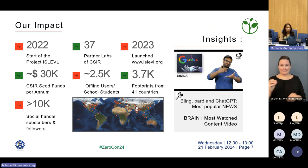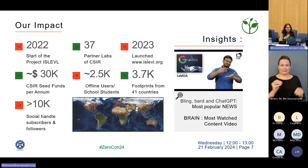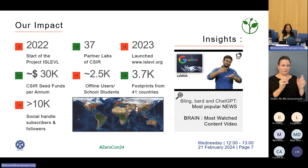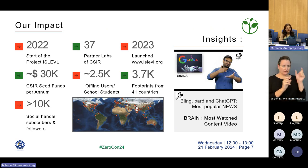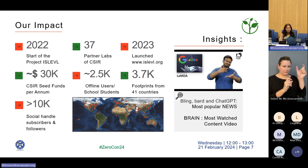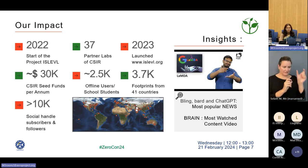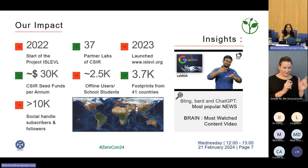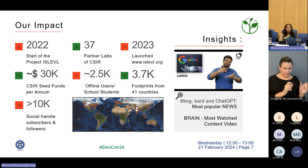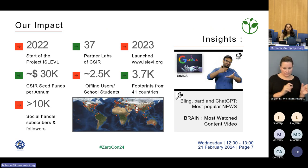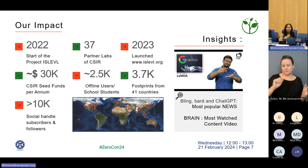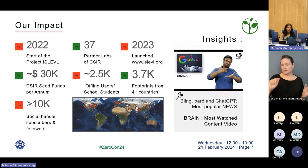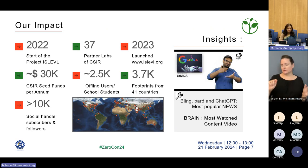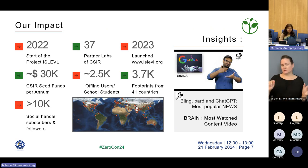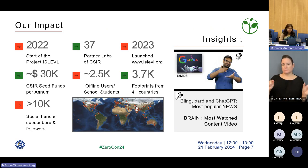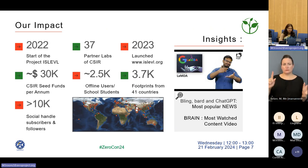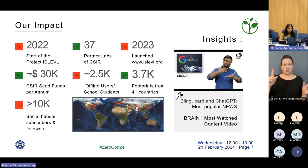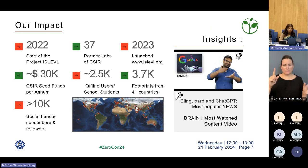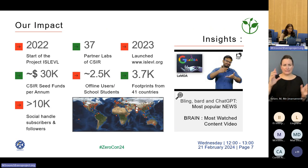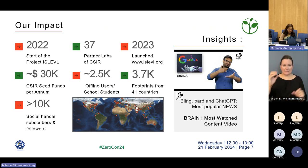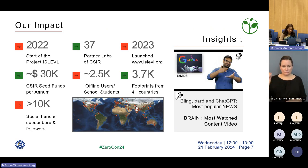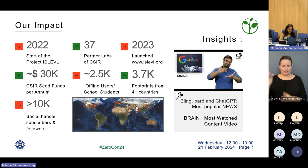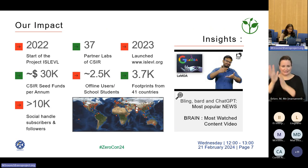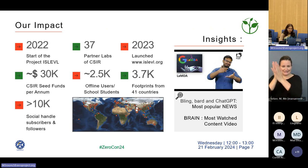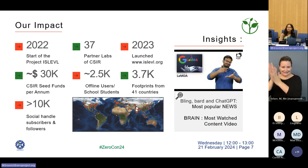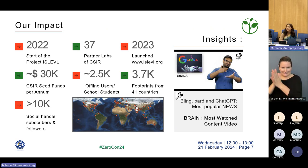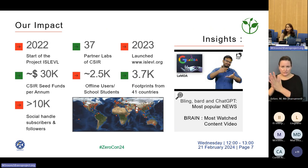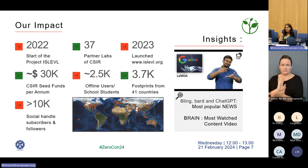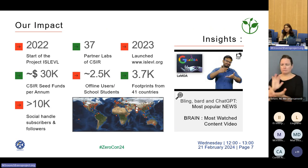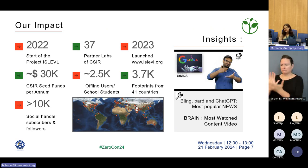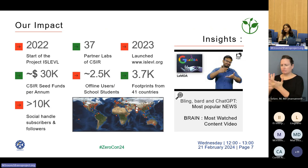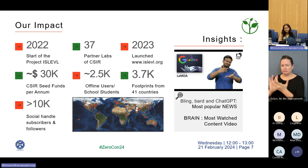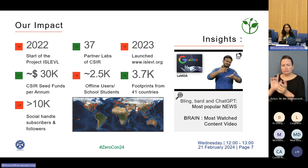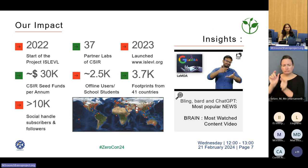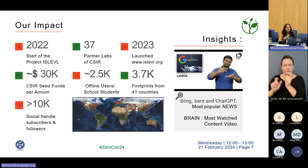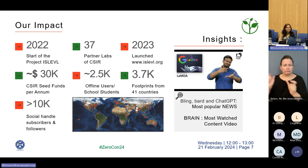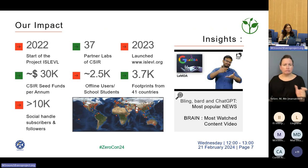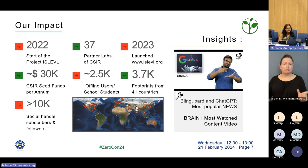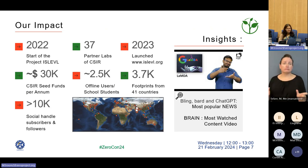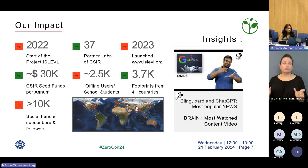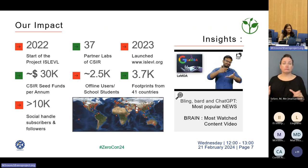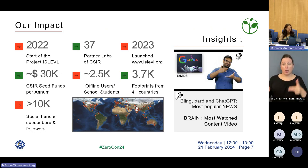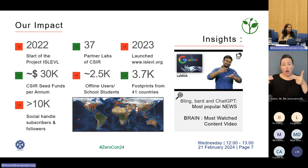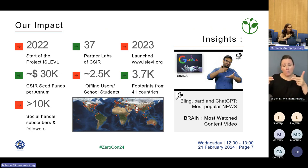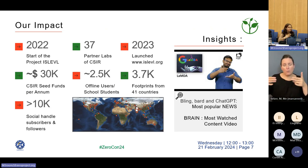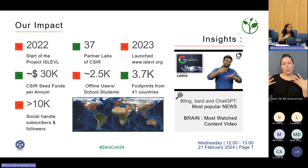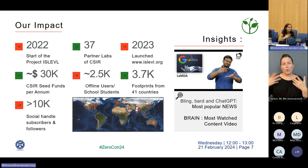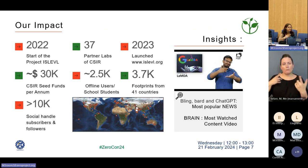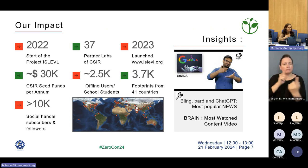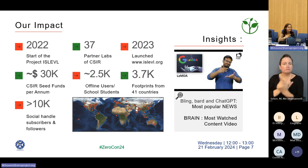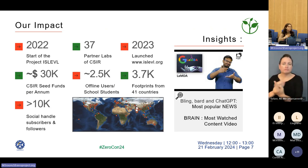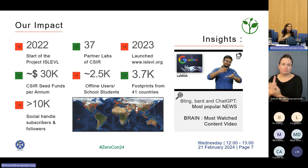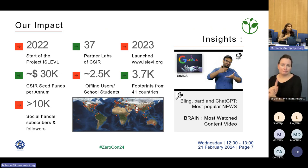with 10,000 users online and off-line. But as I said, we are just six, and we are overwhelmed by